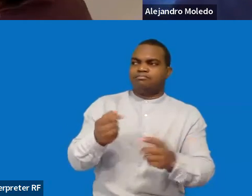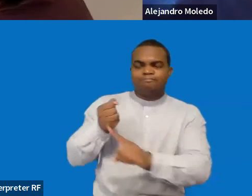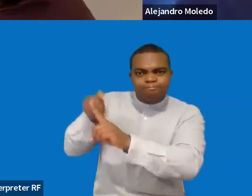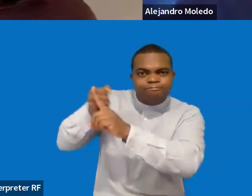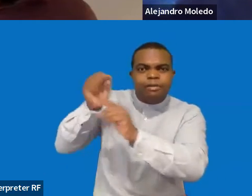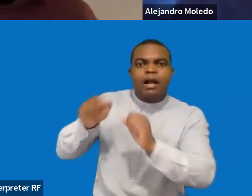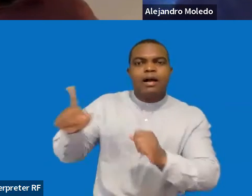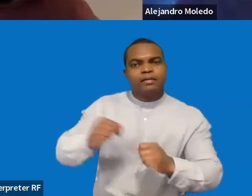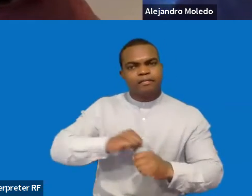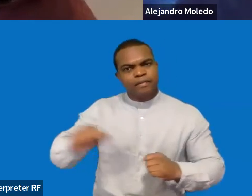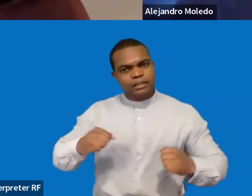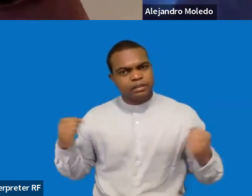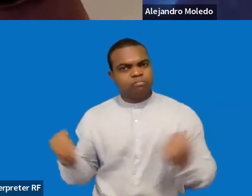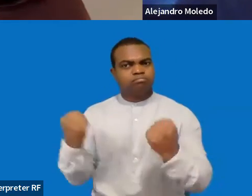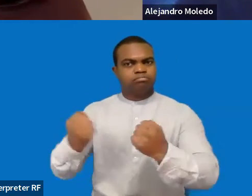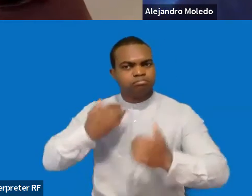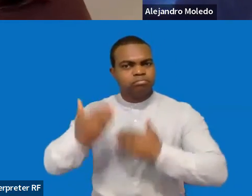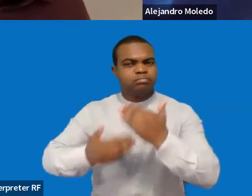So we are acting as quick as we can.